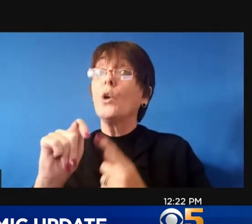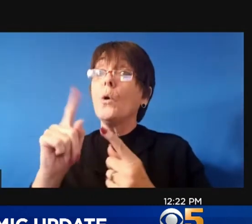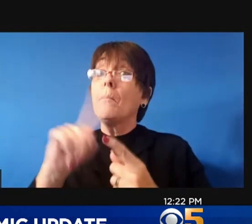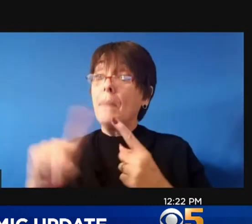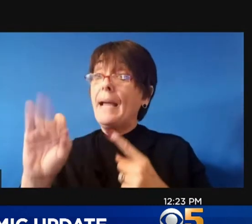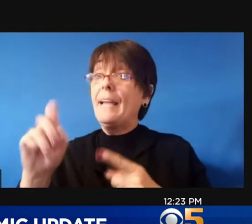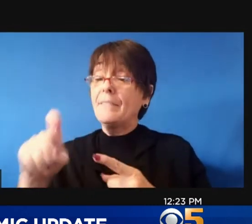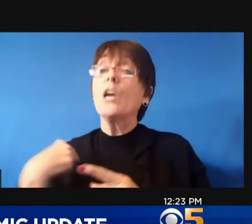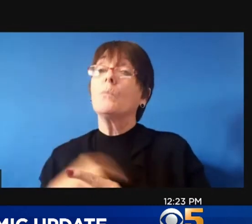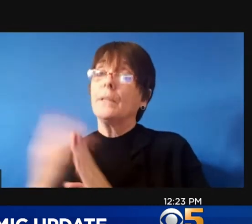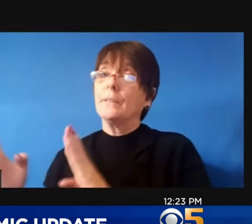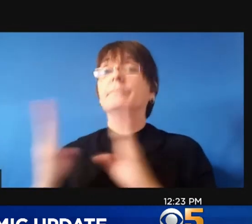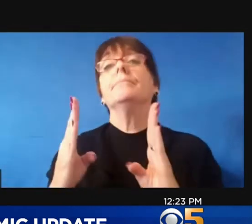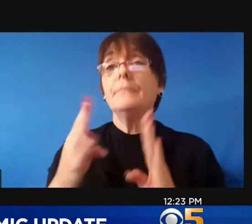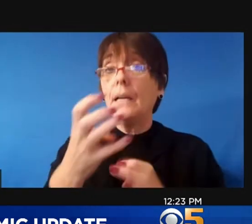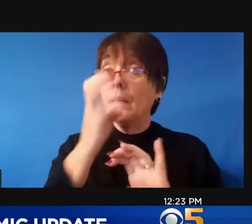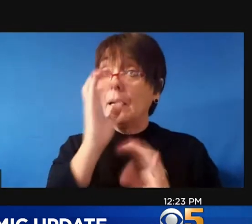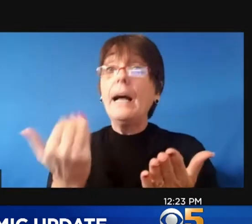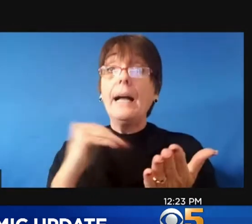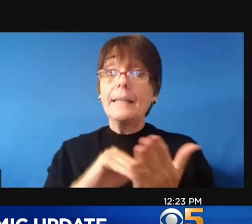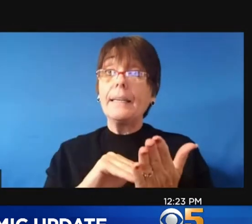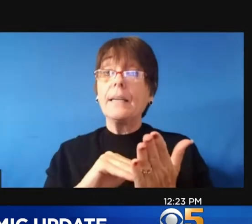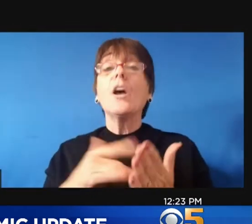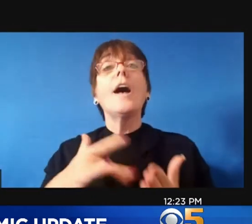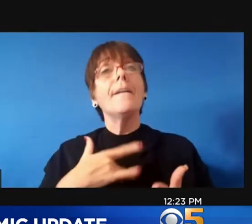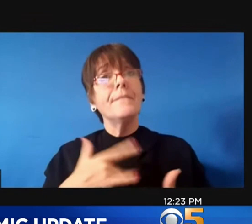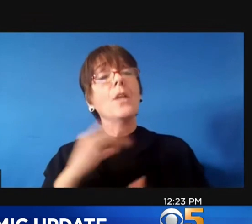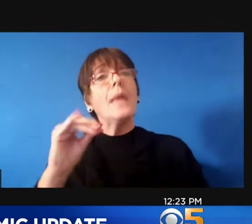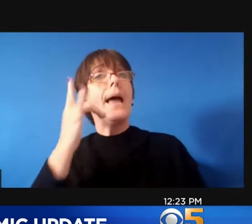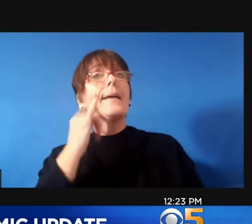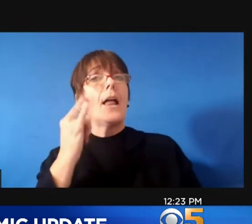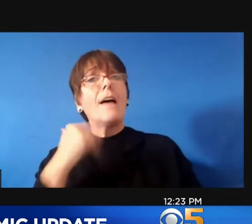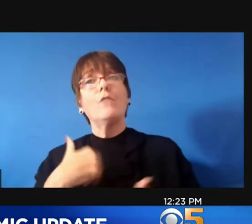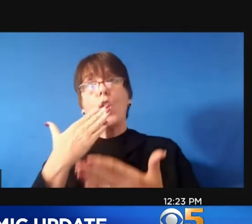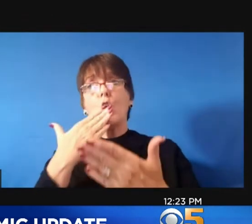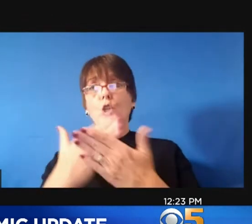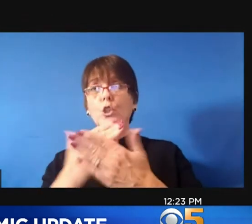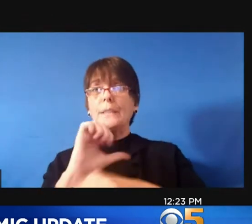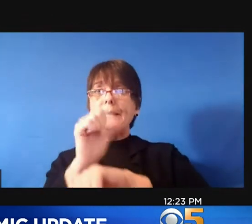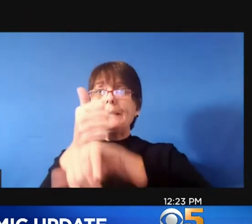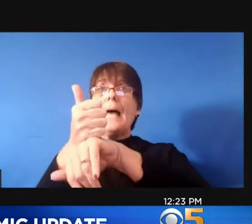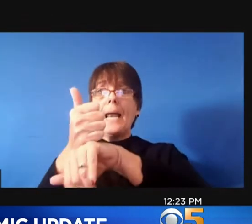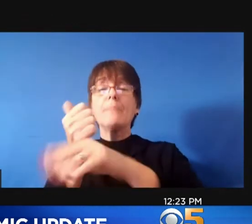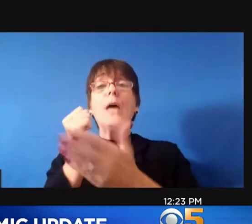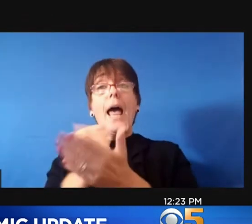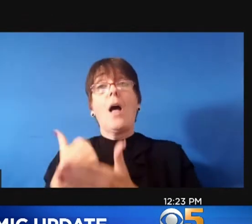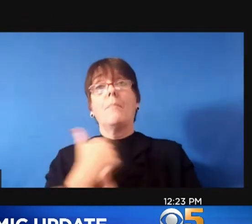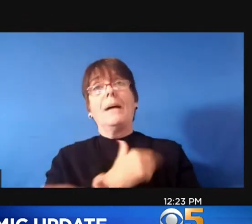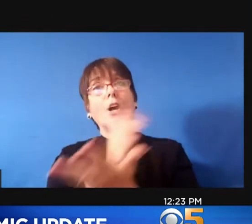ABOUT NOT JUST LOOSENING RESTRICTIONS THROUGH THE BLUEPRINT. WHEN NEEDED, TIGHTENING.